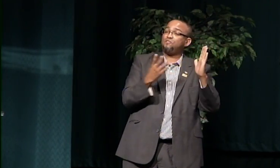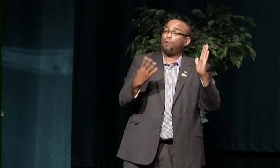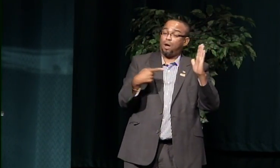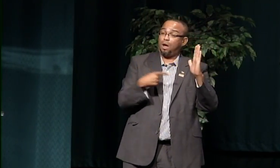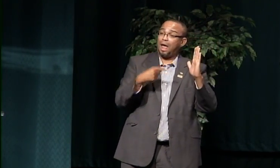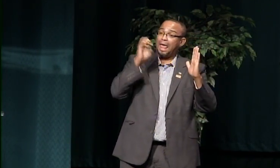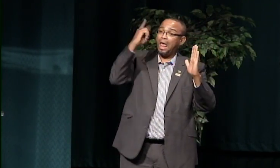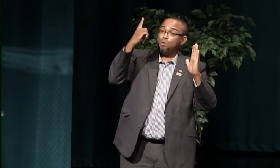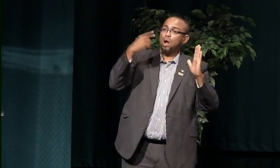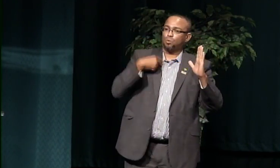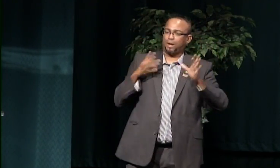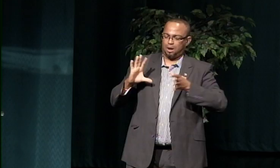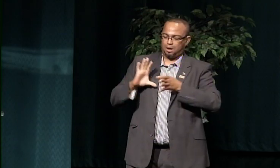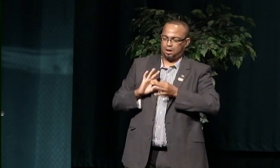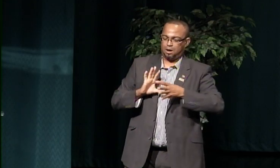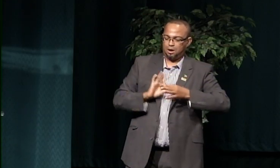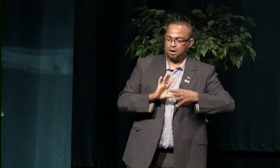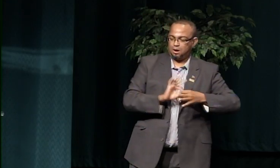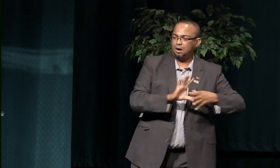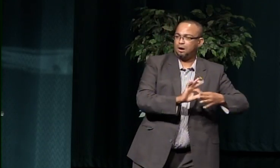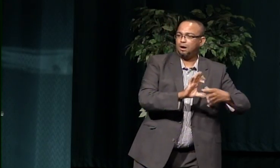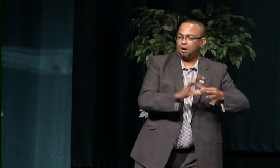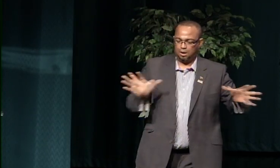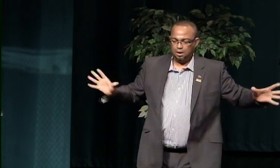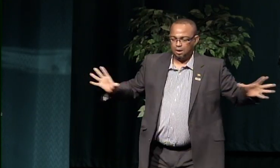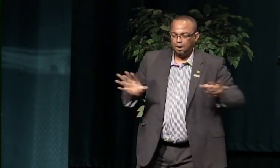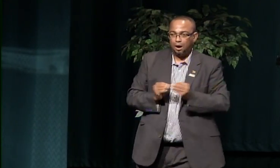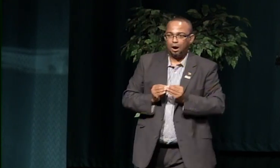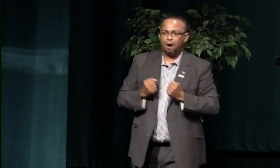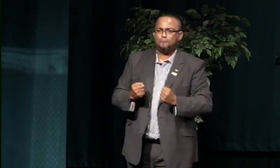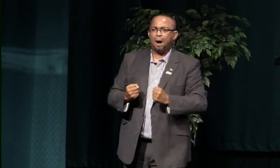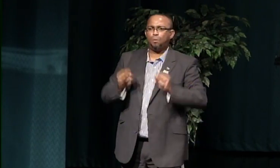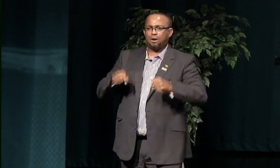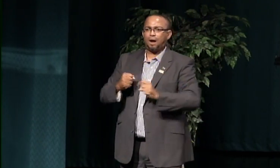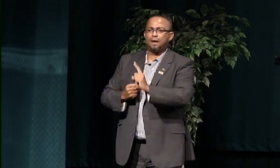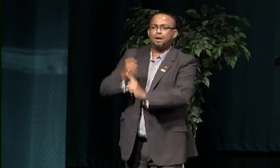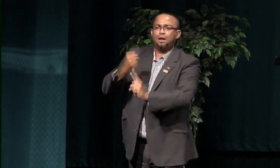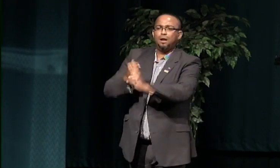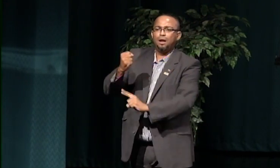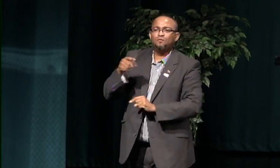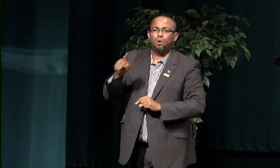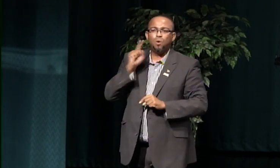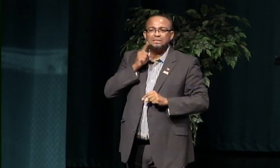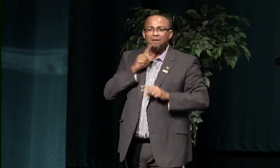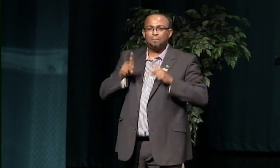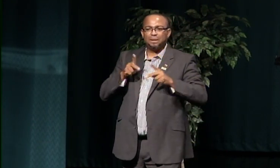1994, Salamanca statement. In 1995, we have the World Federation of the Deaf